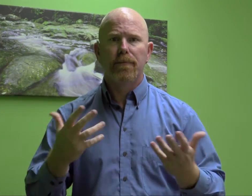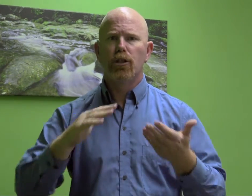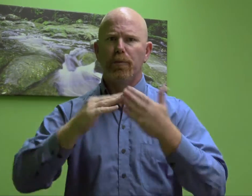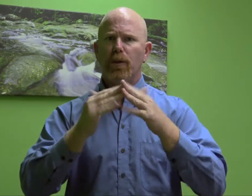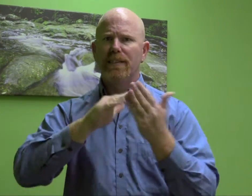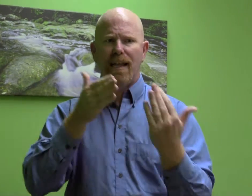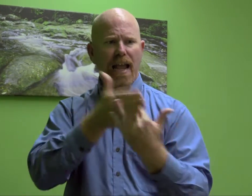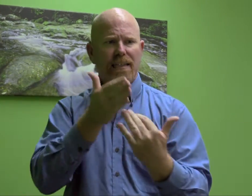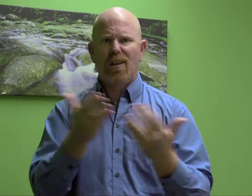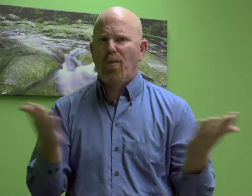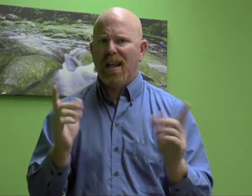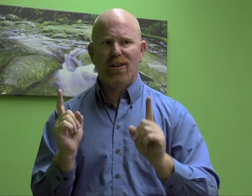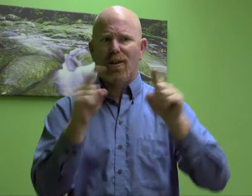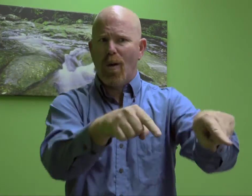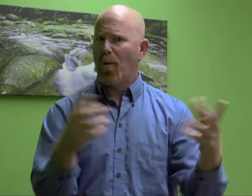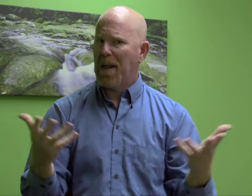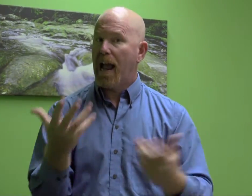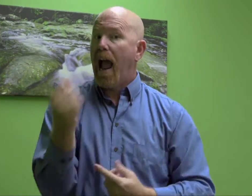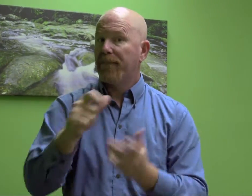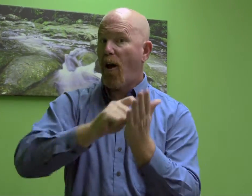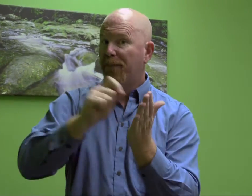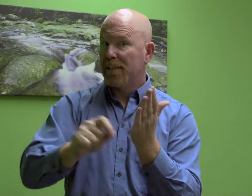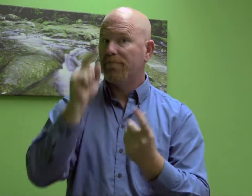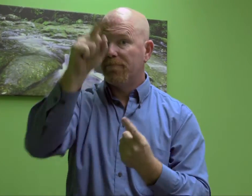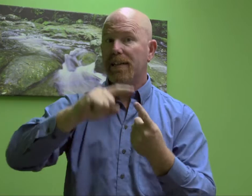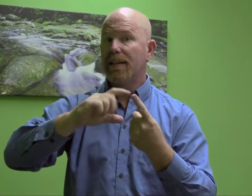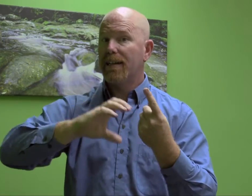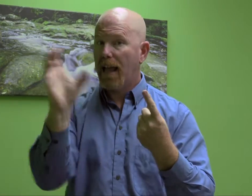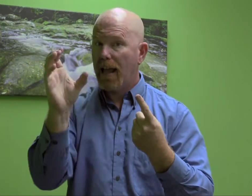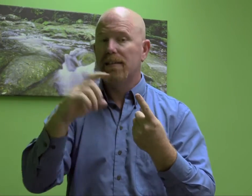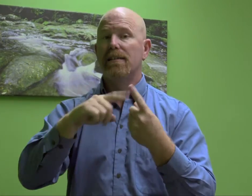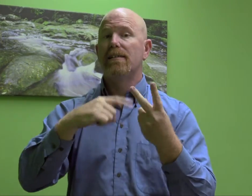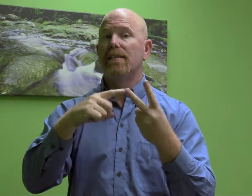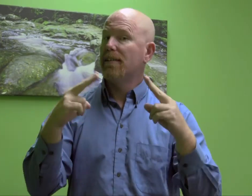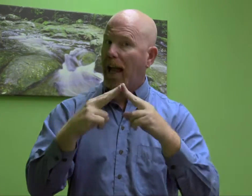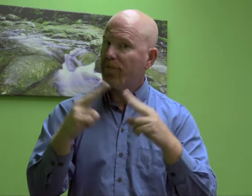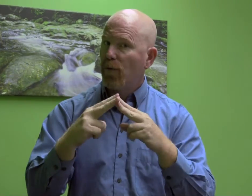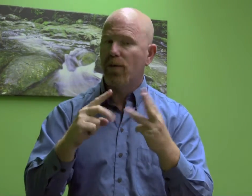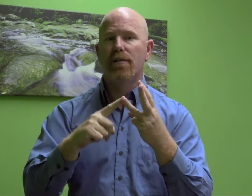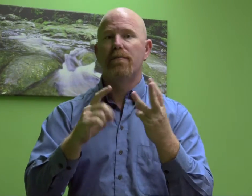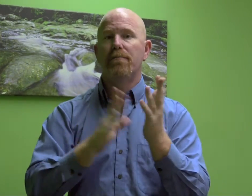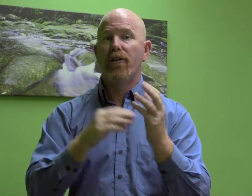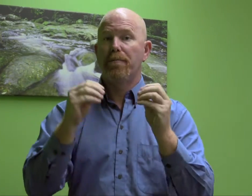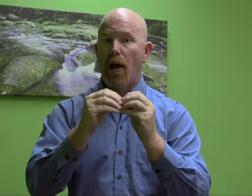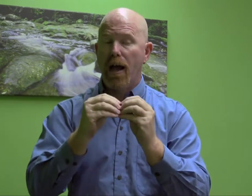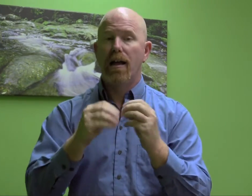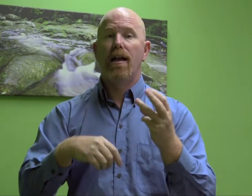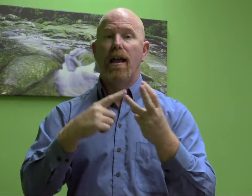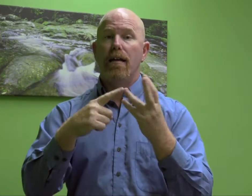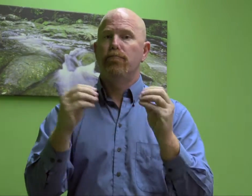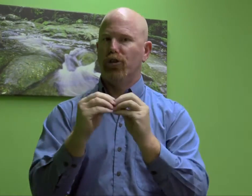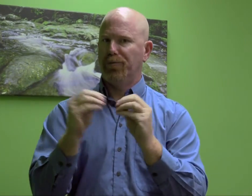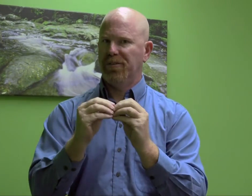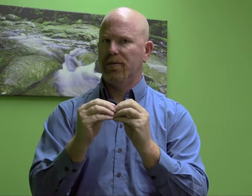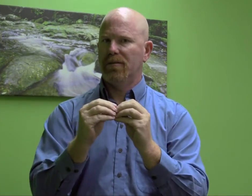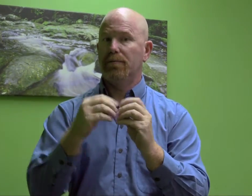Where can we go for community access? There are offices in Cairns, Townsville, Maryborough & Brisbane.